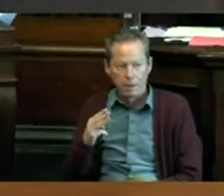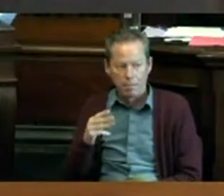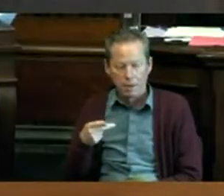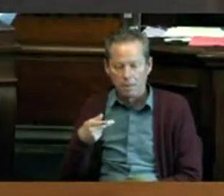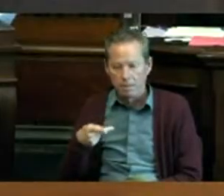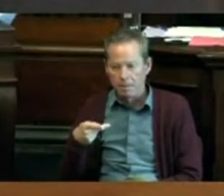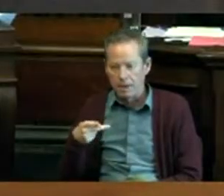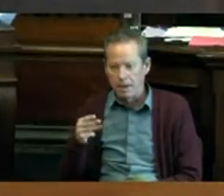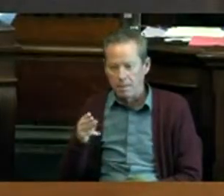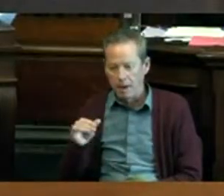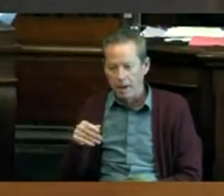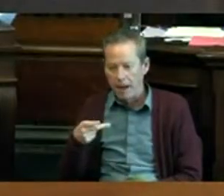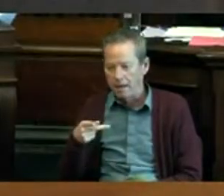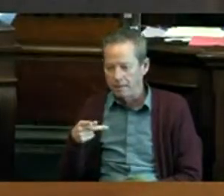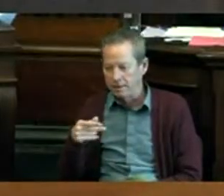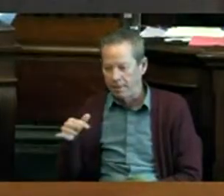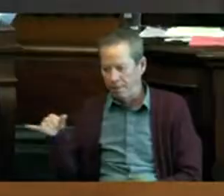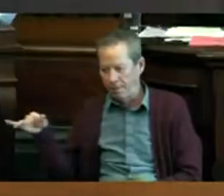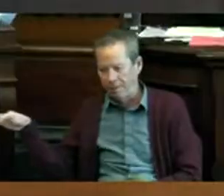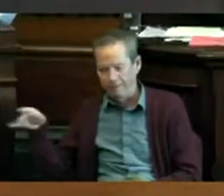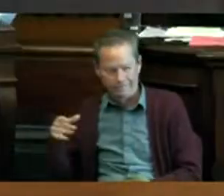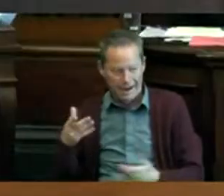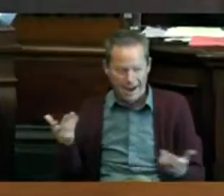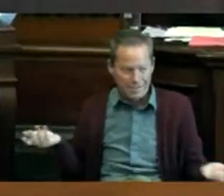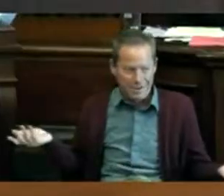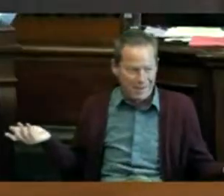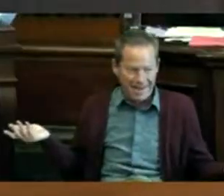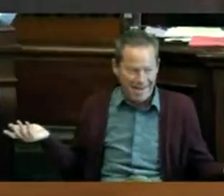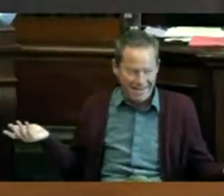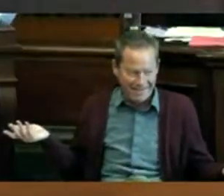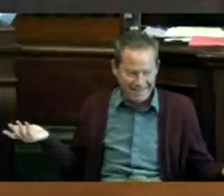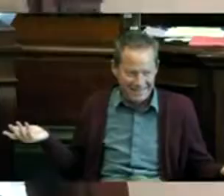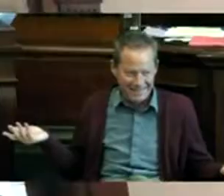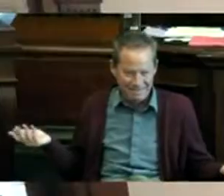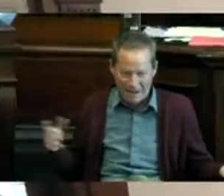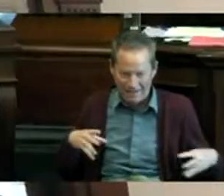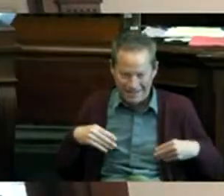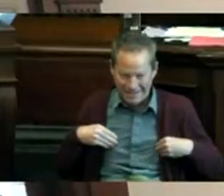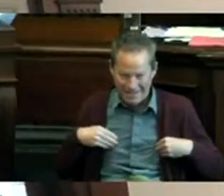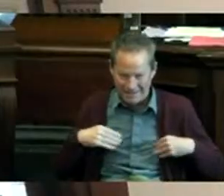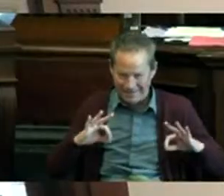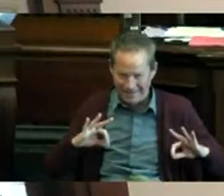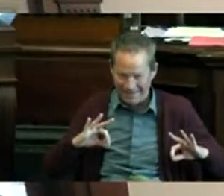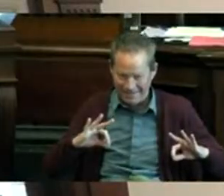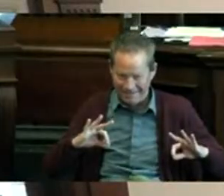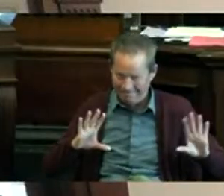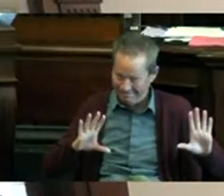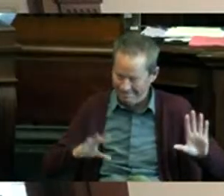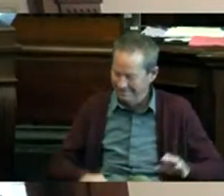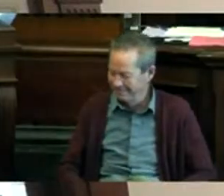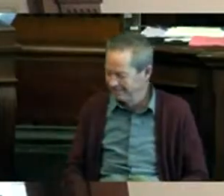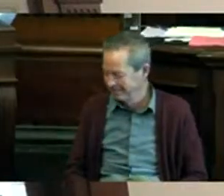certifications. Yes. Thank you. I personally have PMP, PMI, ACP and CSM. Okay. I don't know what